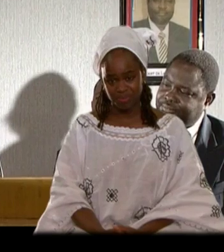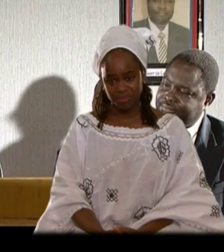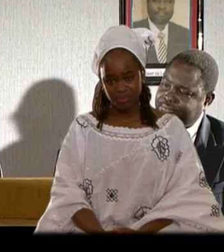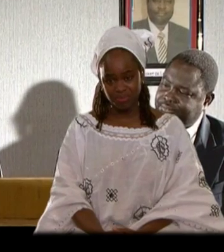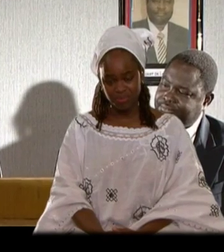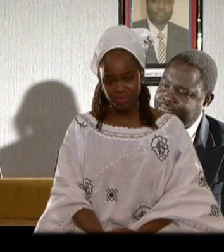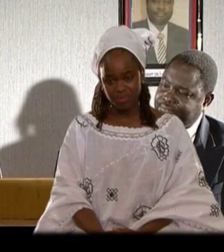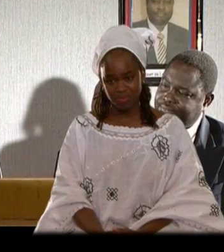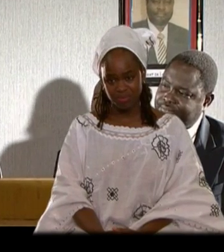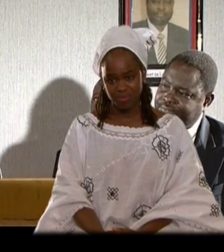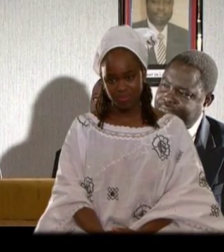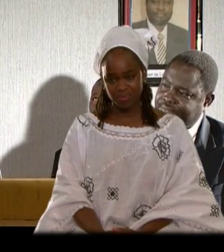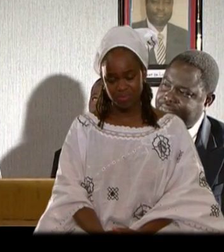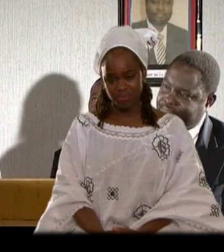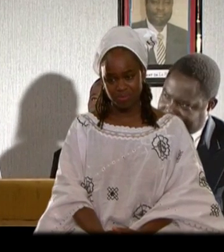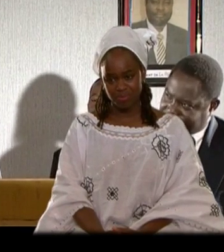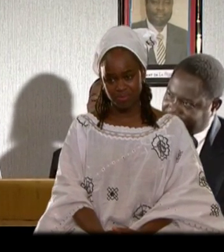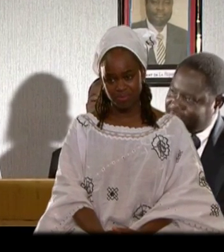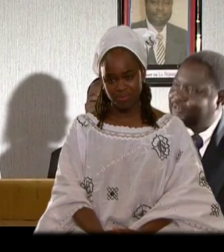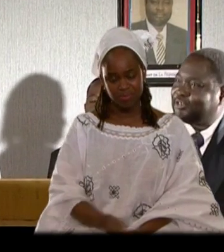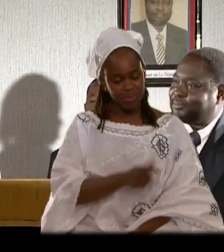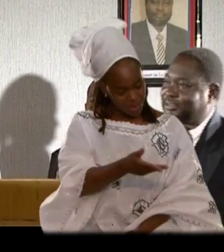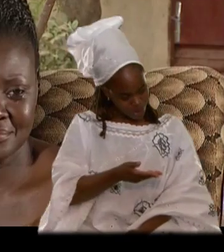Thank you very much, Mister President. You're welcome.